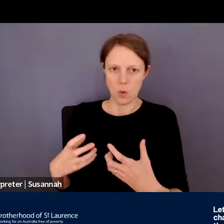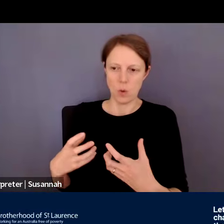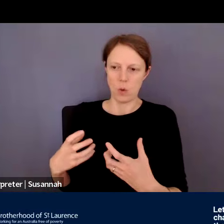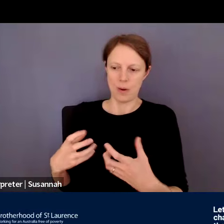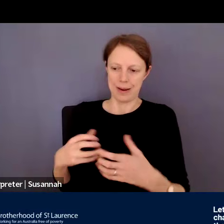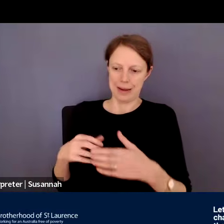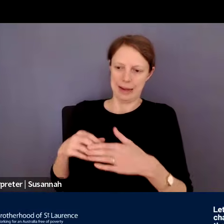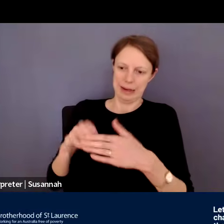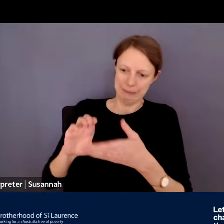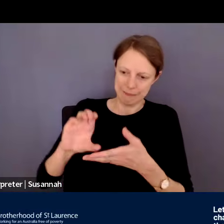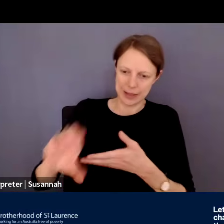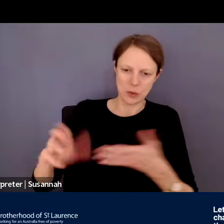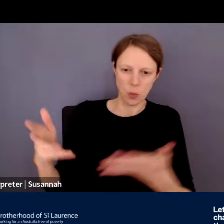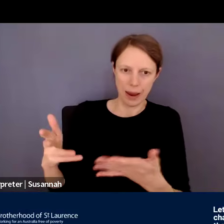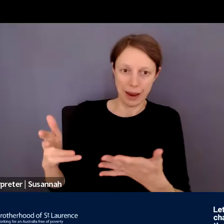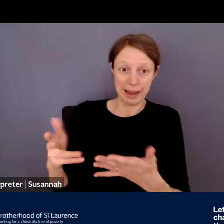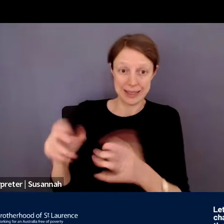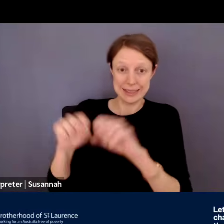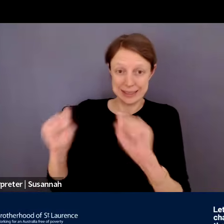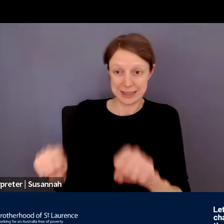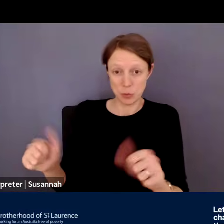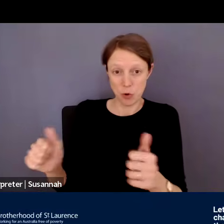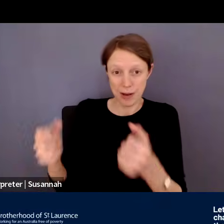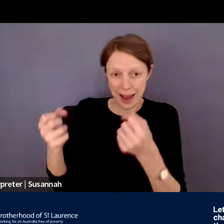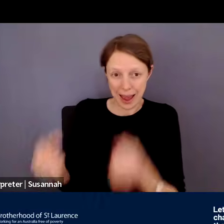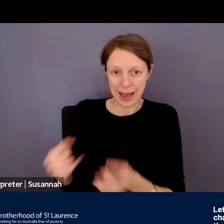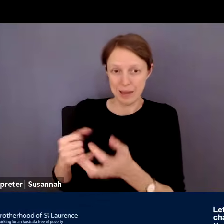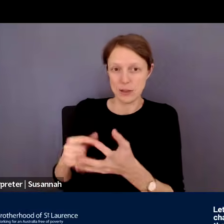people can get supports when they need it, but is it going to look exactly like they thought they